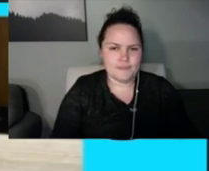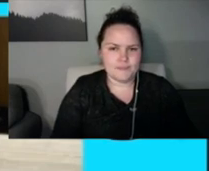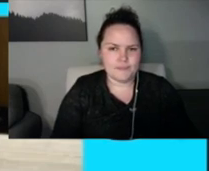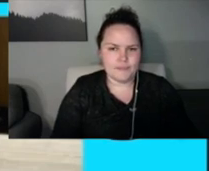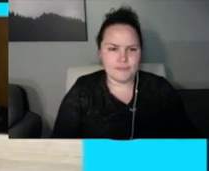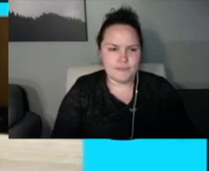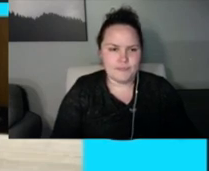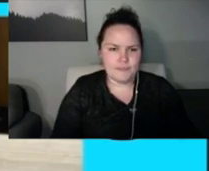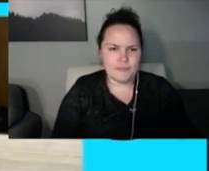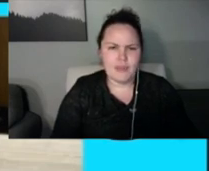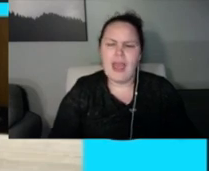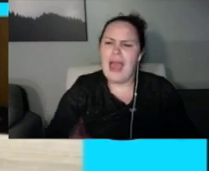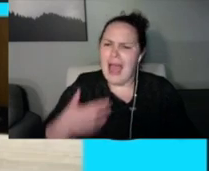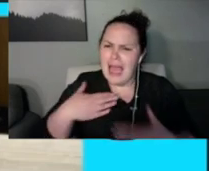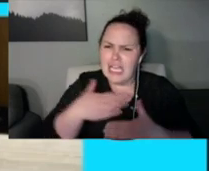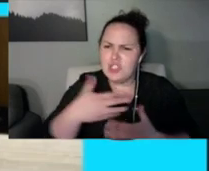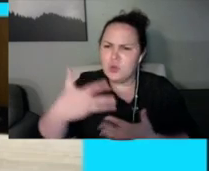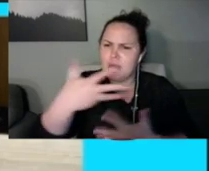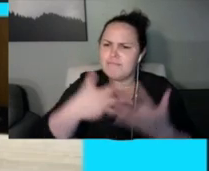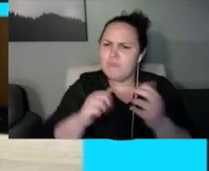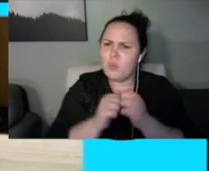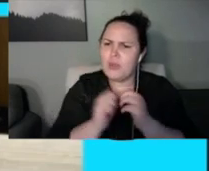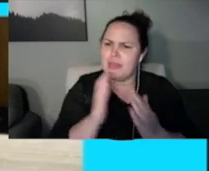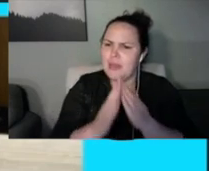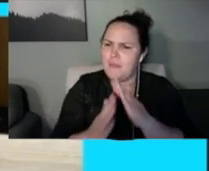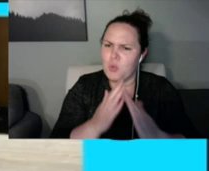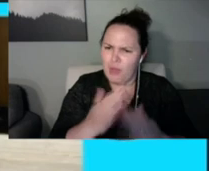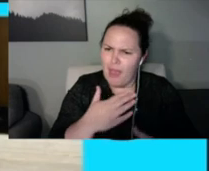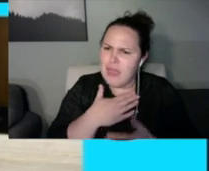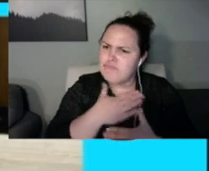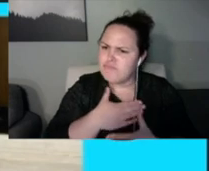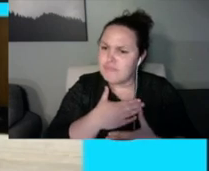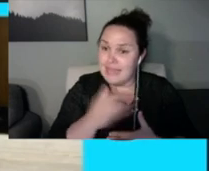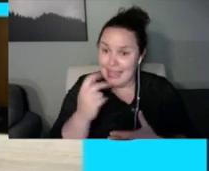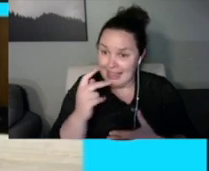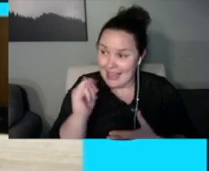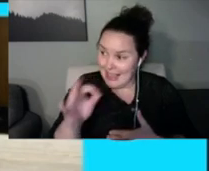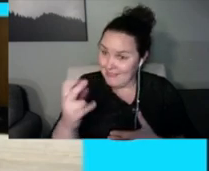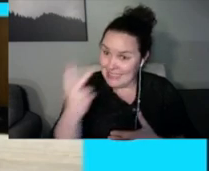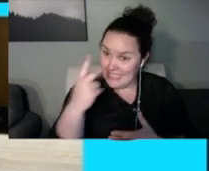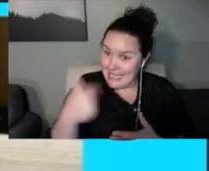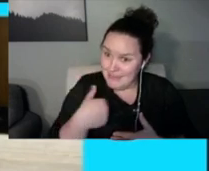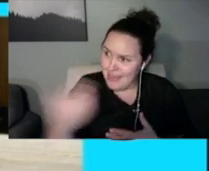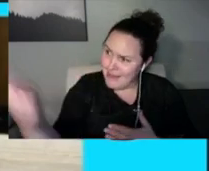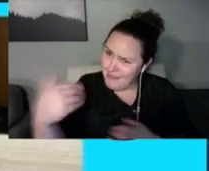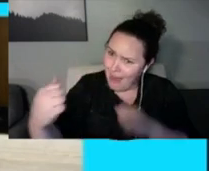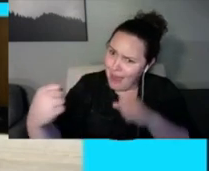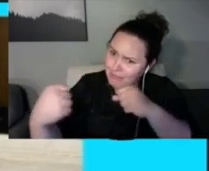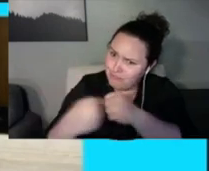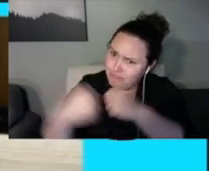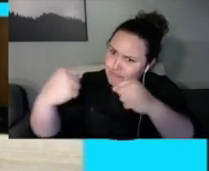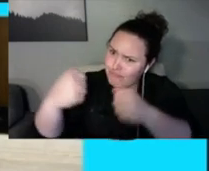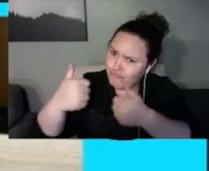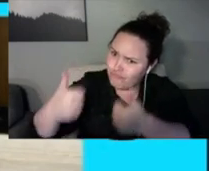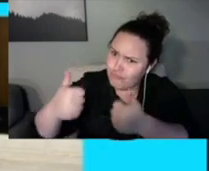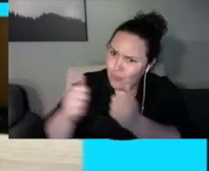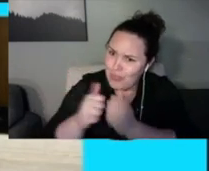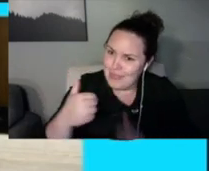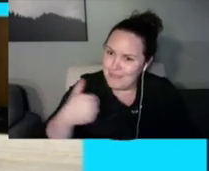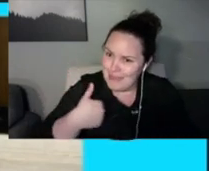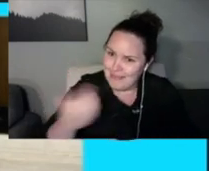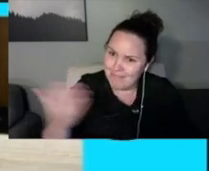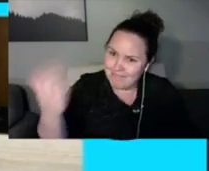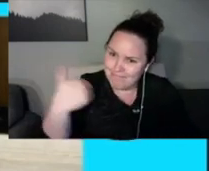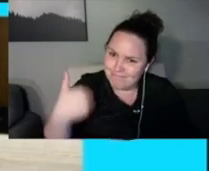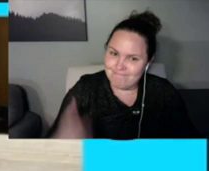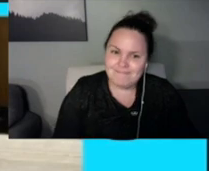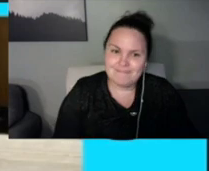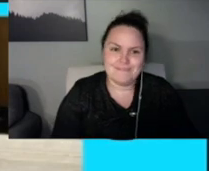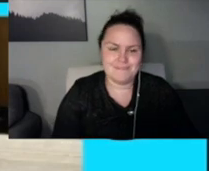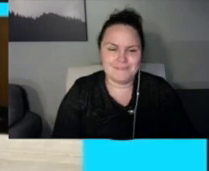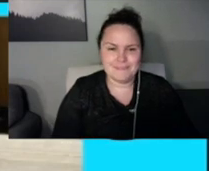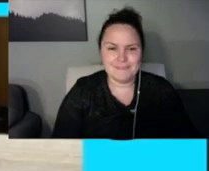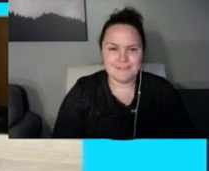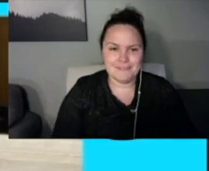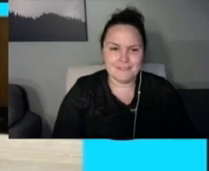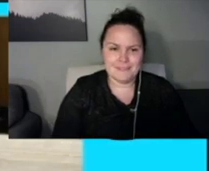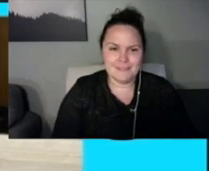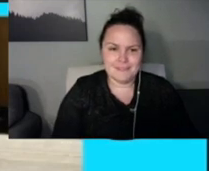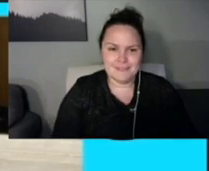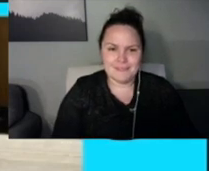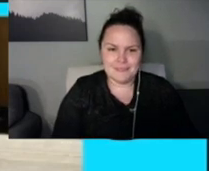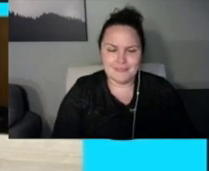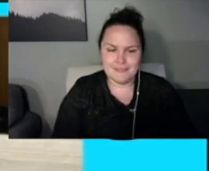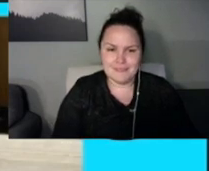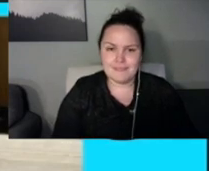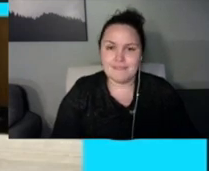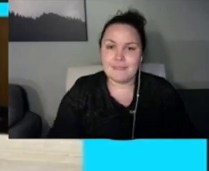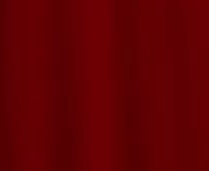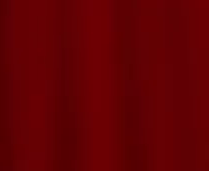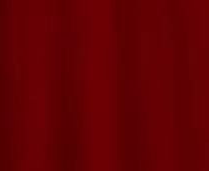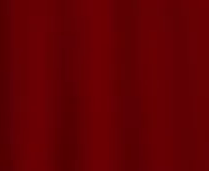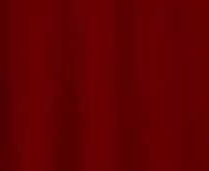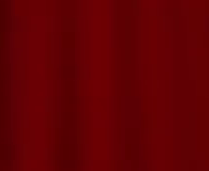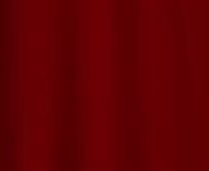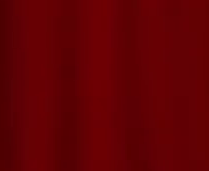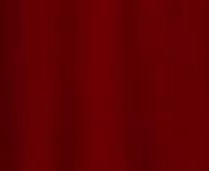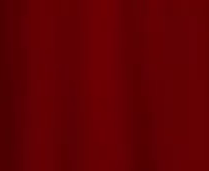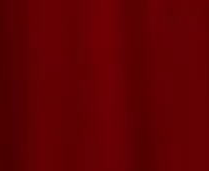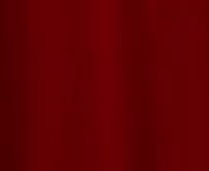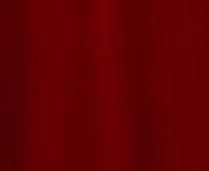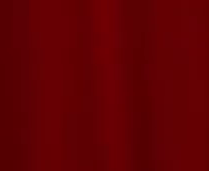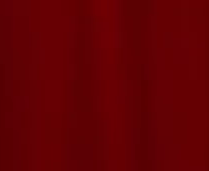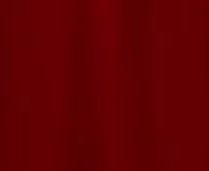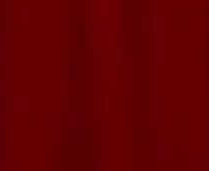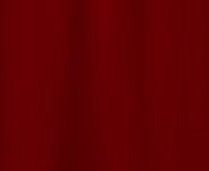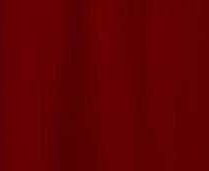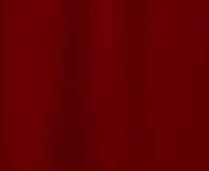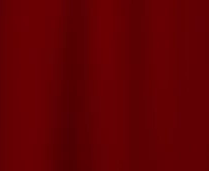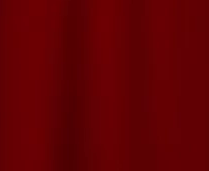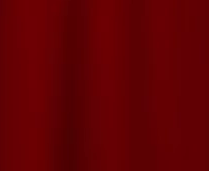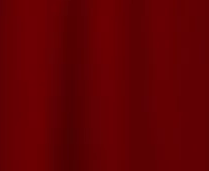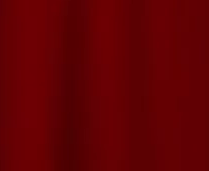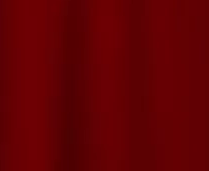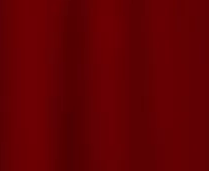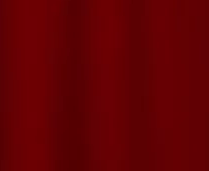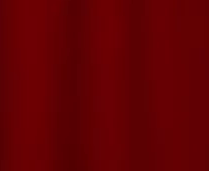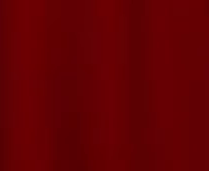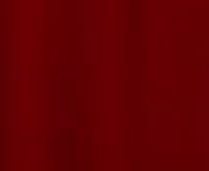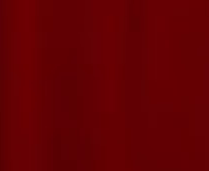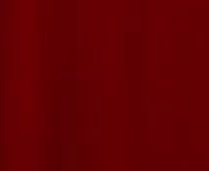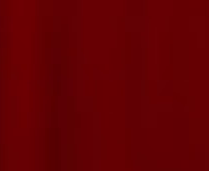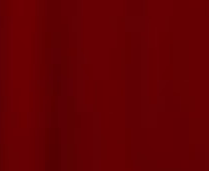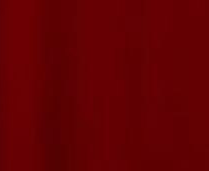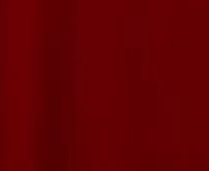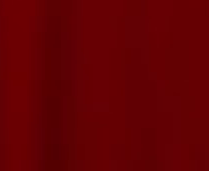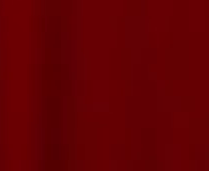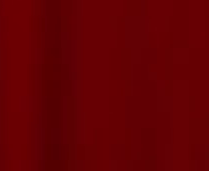sure enough that thing quit in the middle of the highway. I brought it home and found